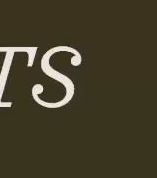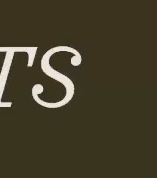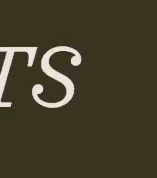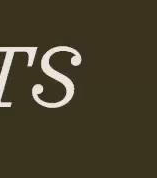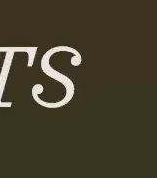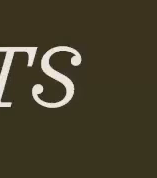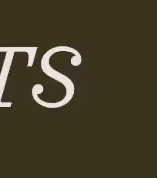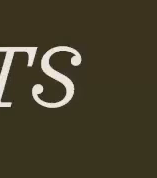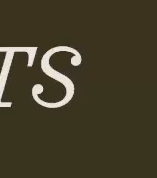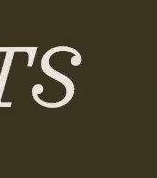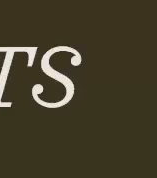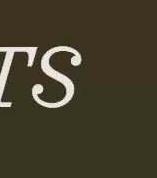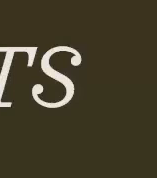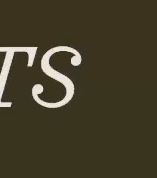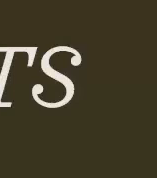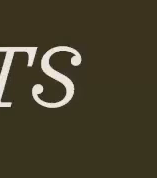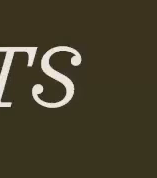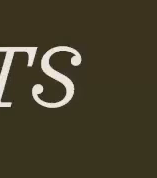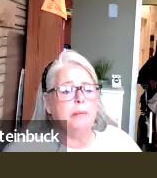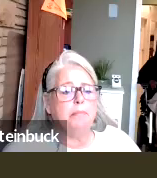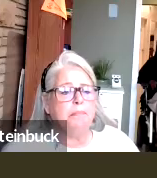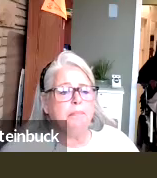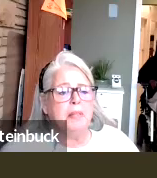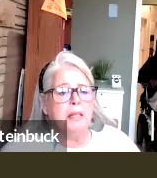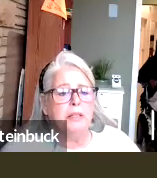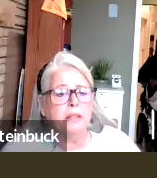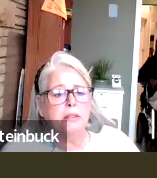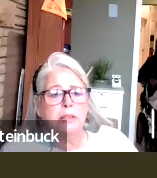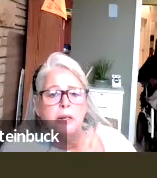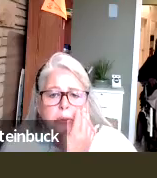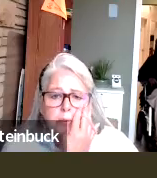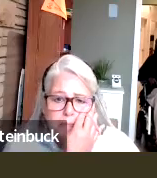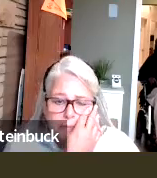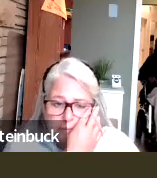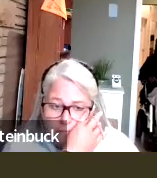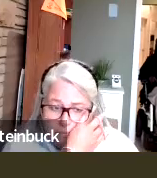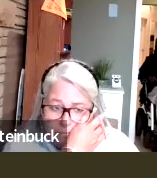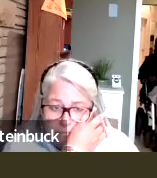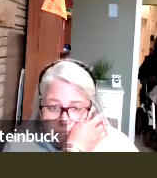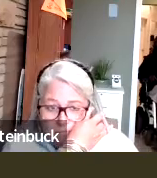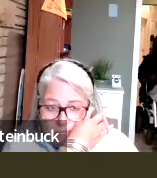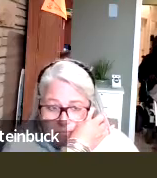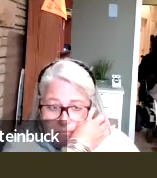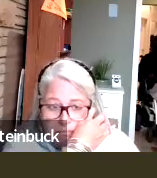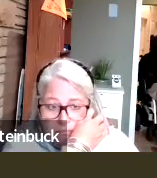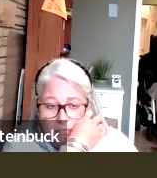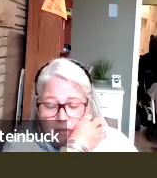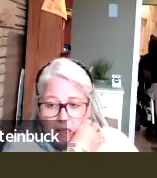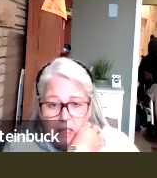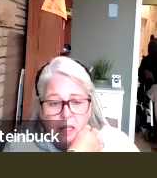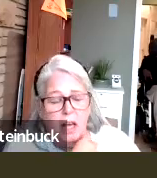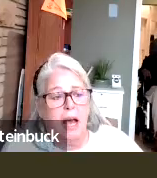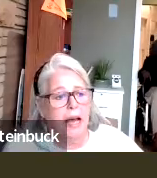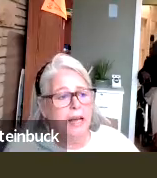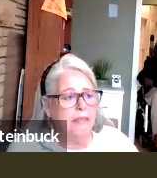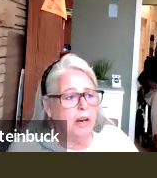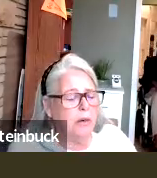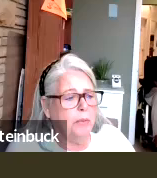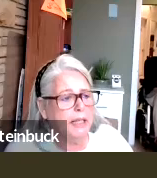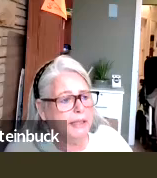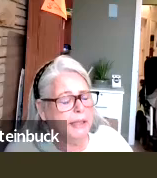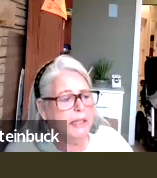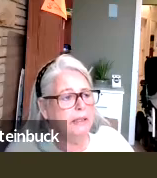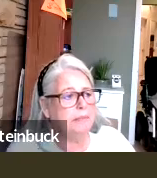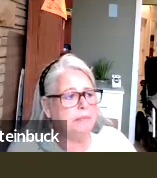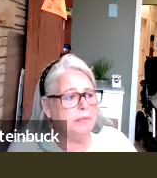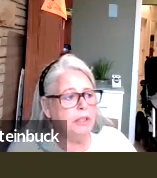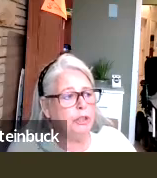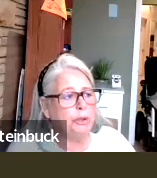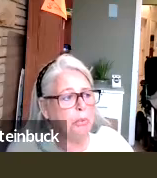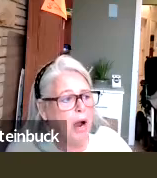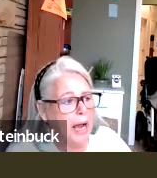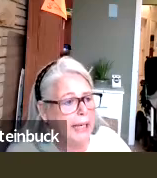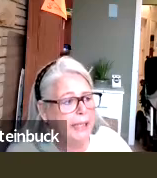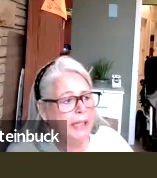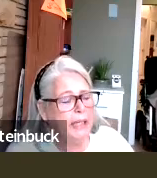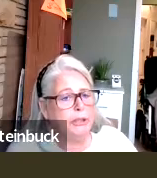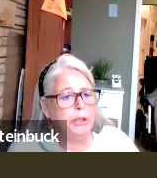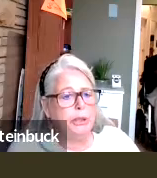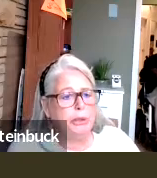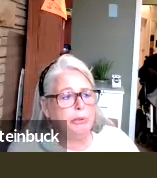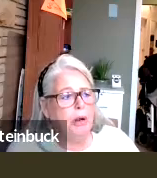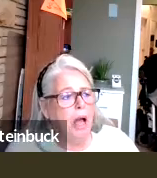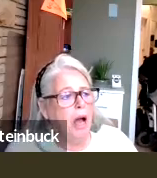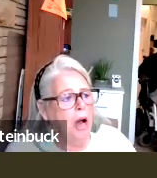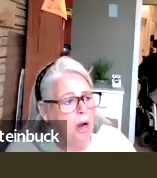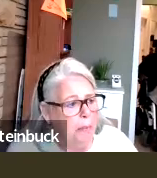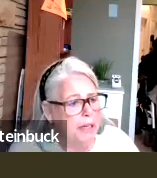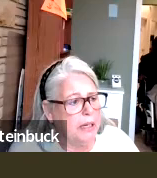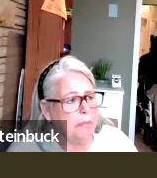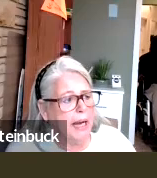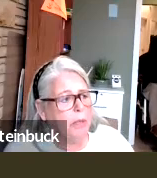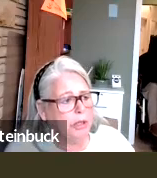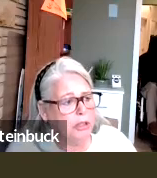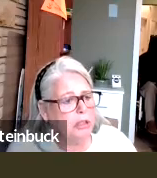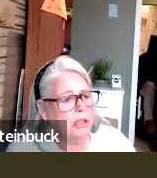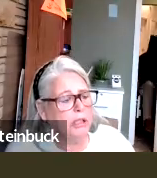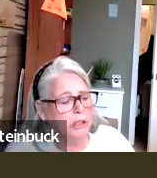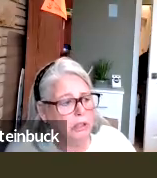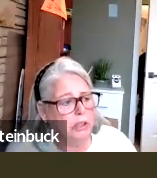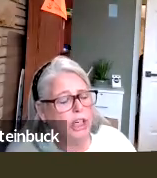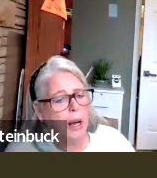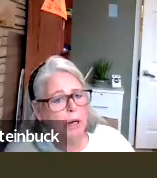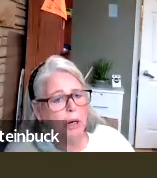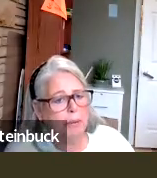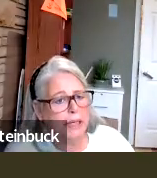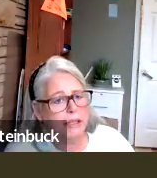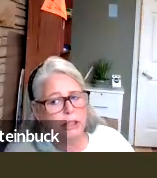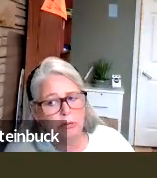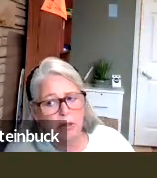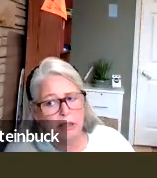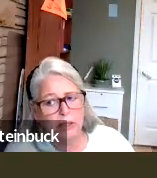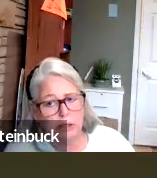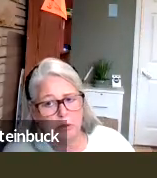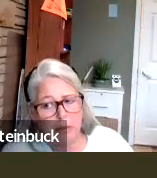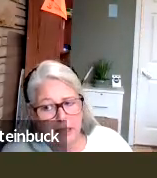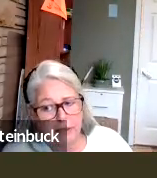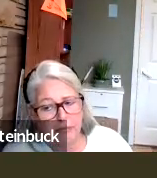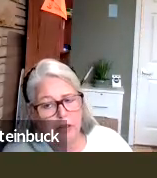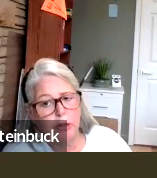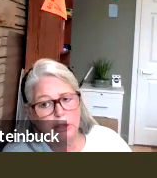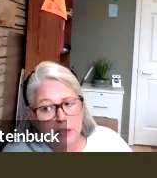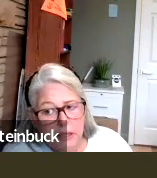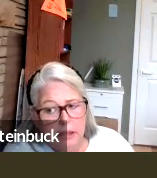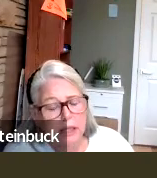Focus on lived experience versus education.